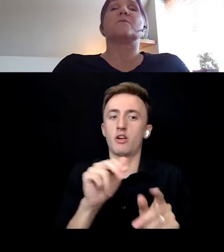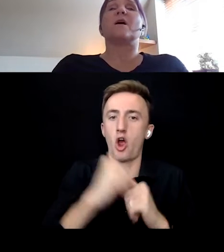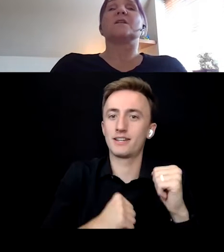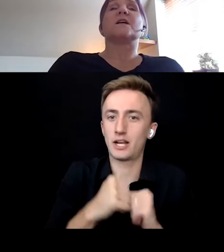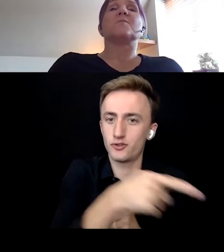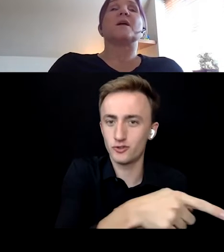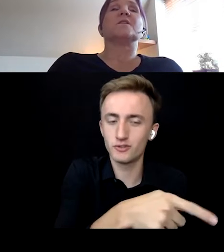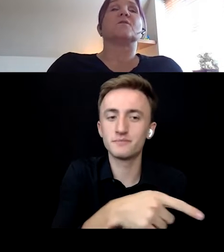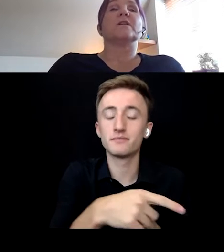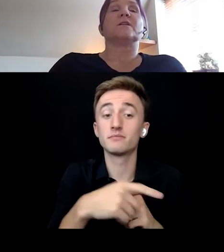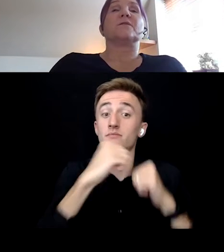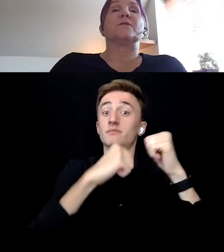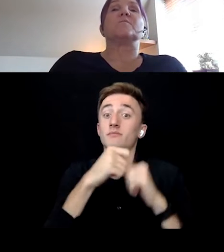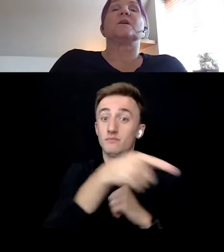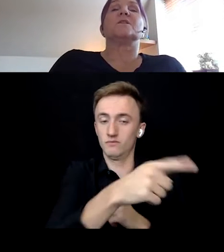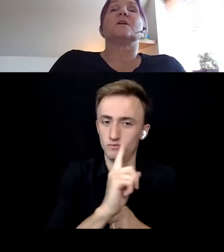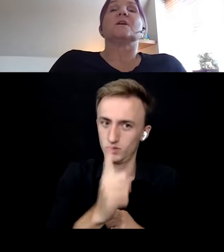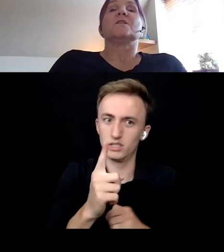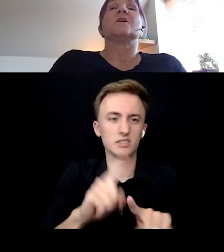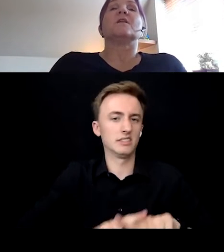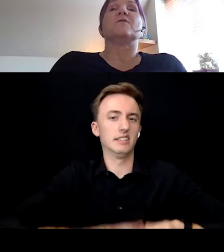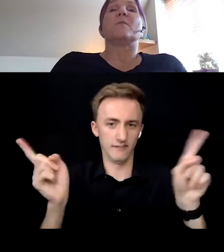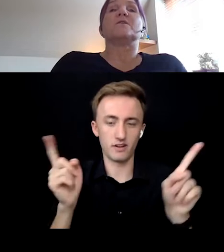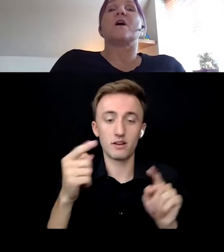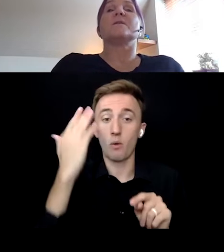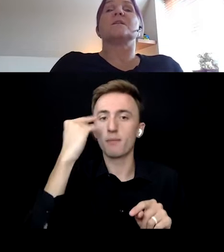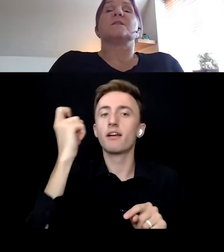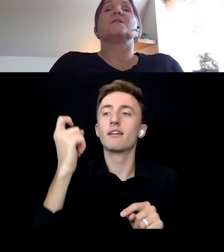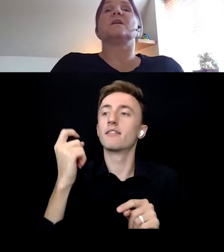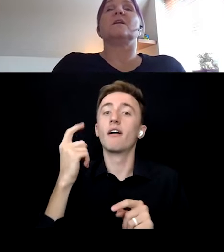where architecture plays a real difference, because certainly for most home assistance in